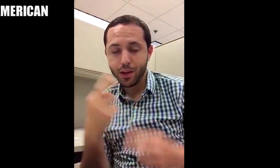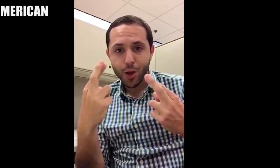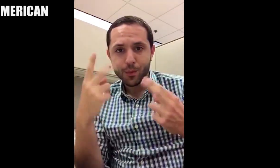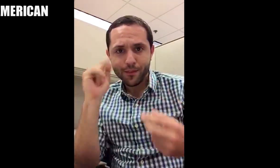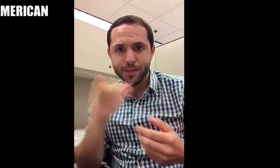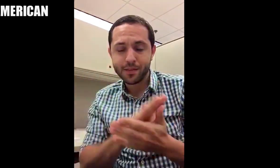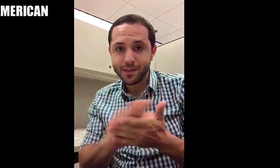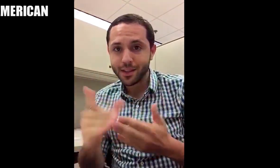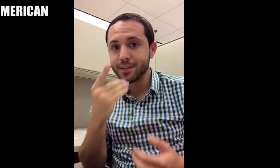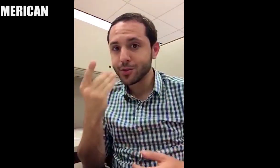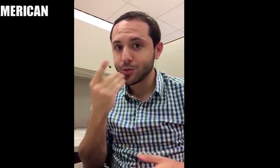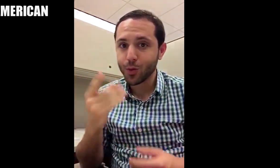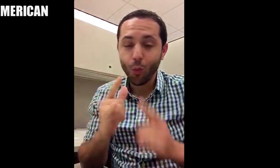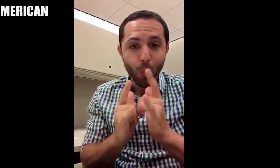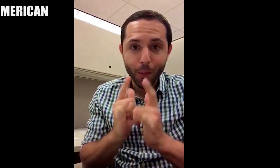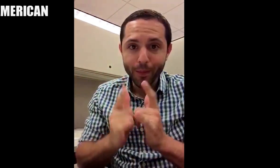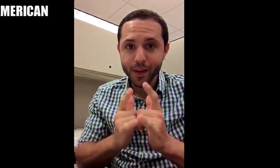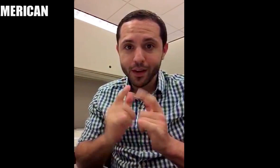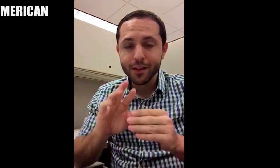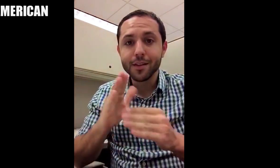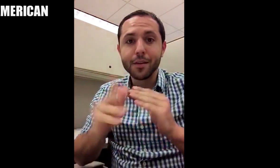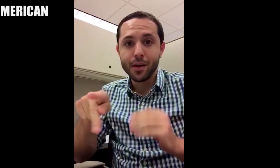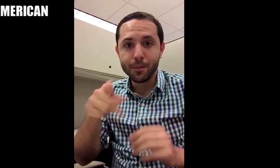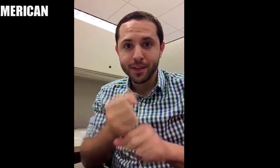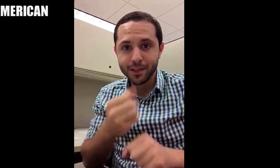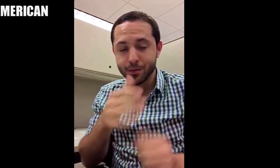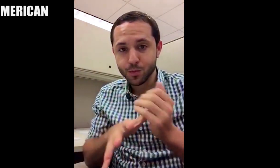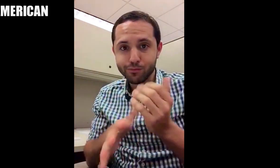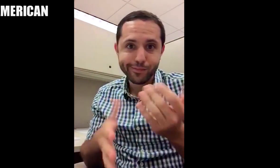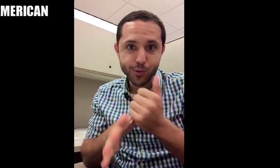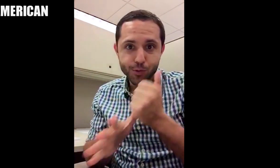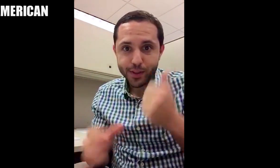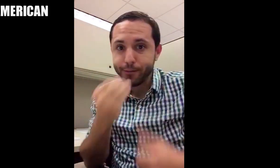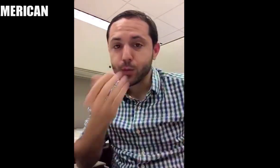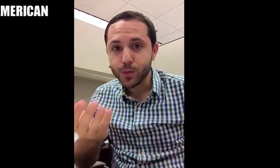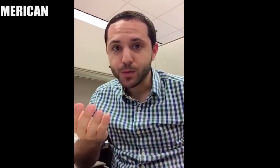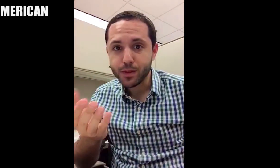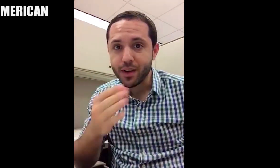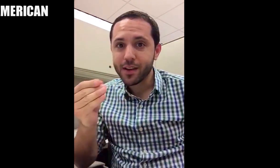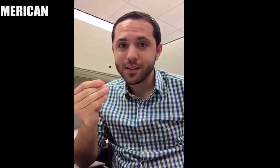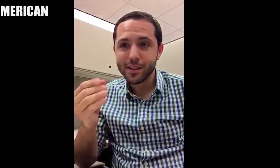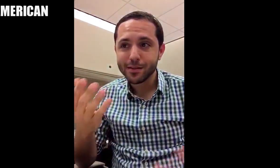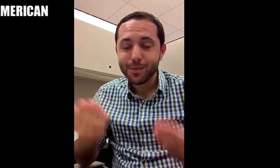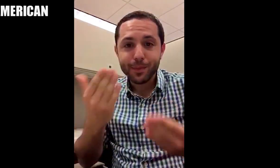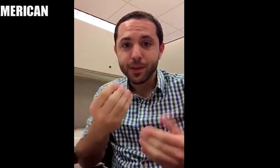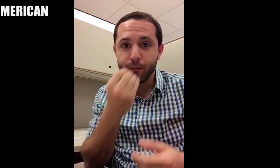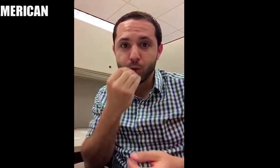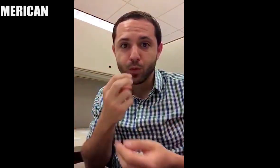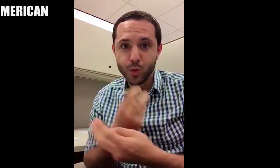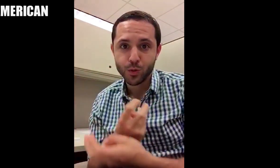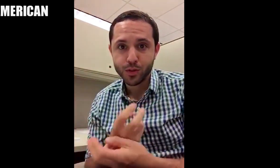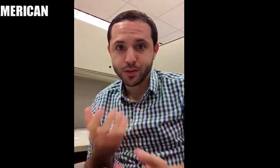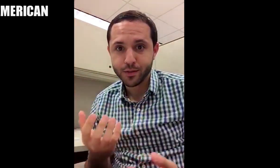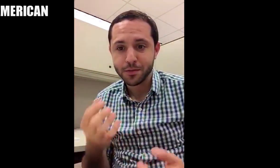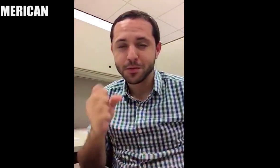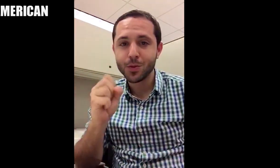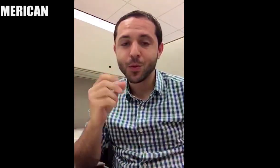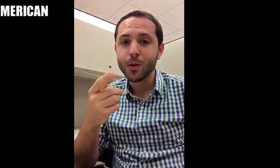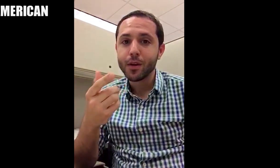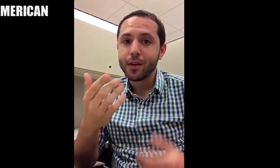like, if you go to a restaurant, you're hoping for a romantic dinner - you might get a crappy dinner instead. The food could also be poisonous as well.